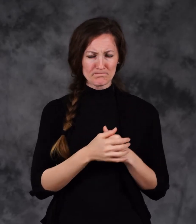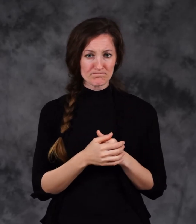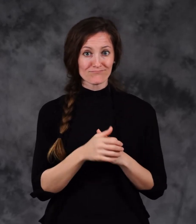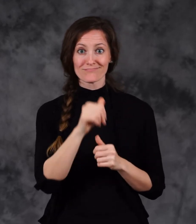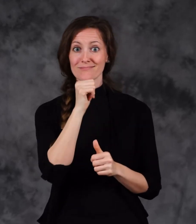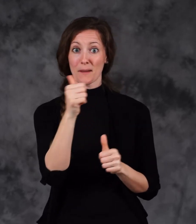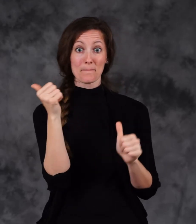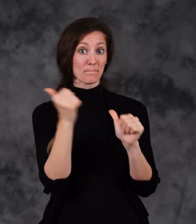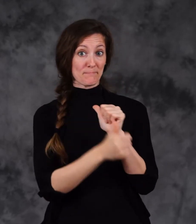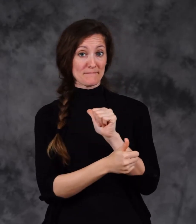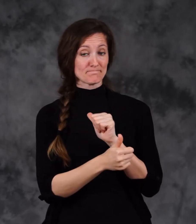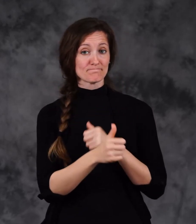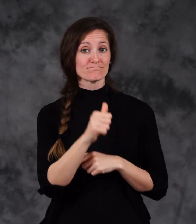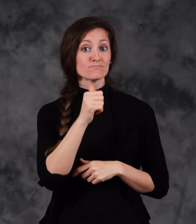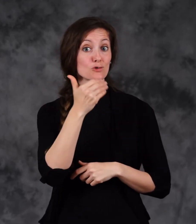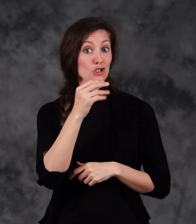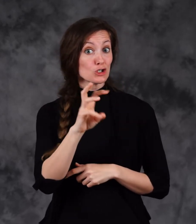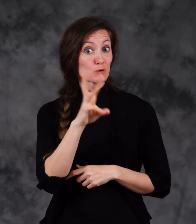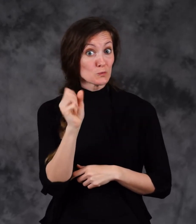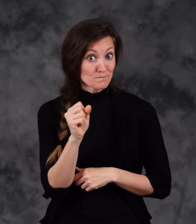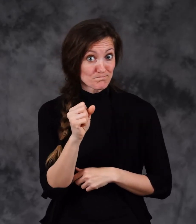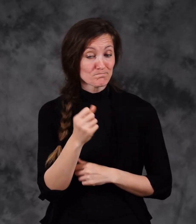Not Passed, which is good news.